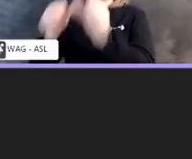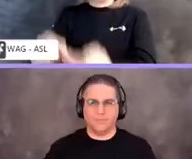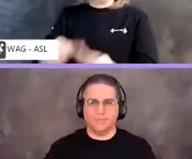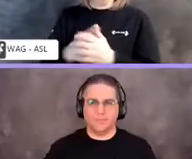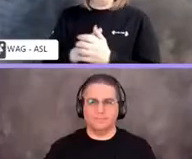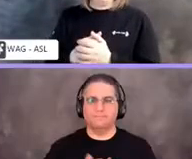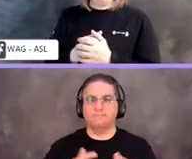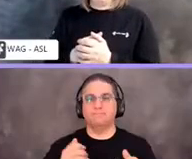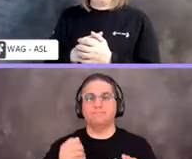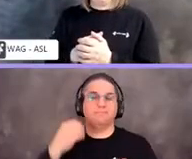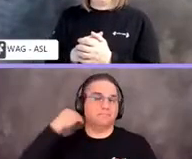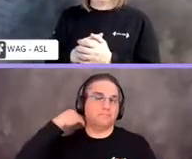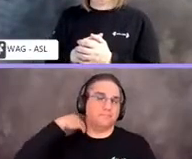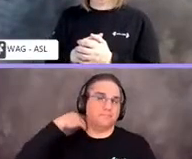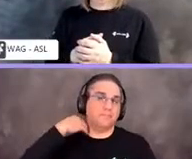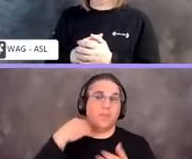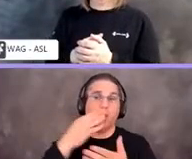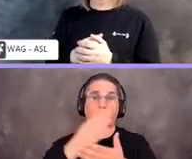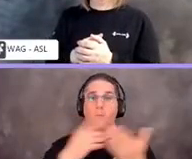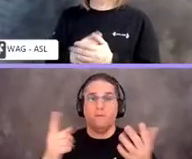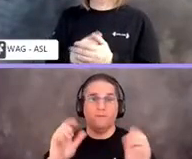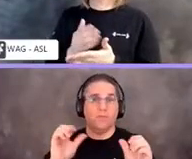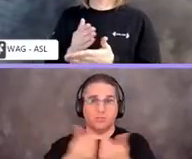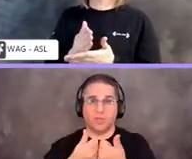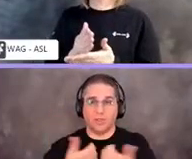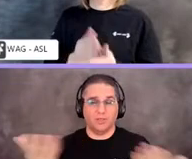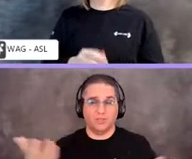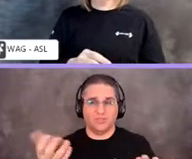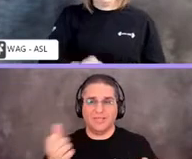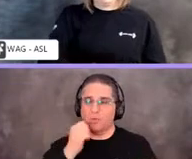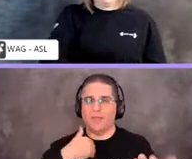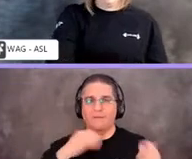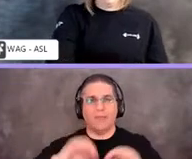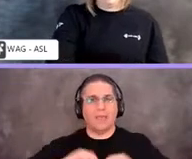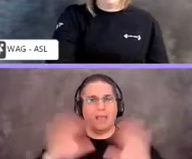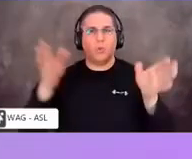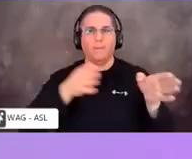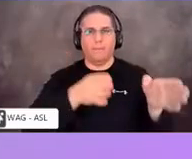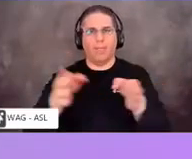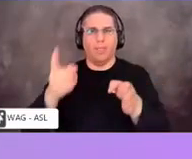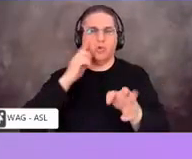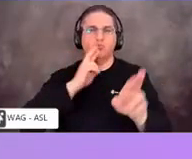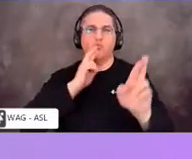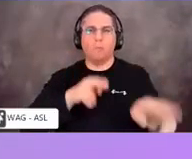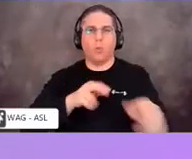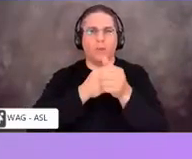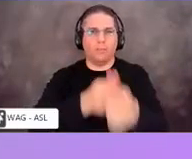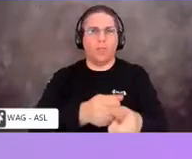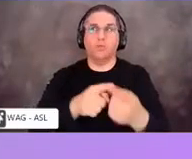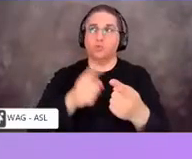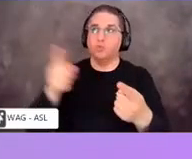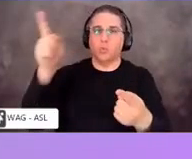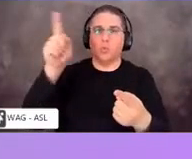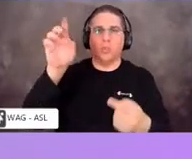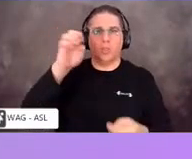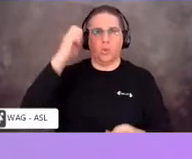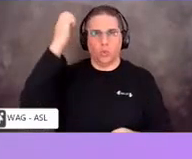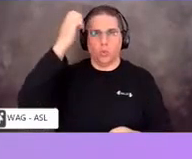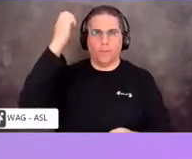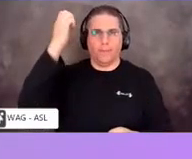getting, removing all these errors automatically identifying the sites is not the end goal here pair part